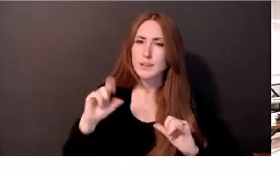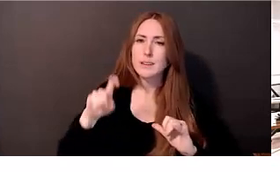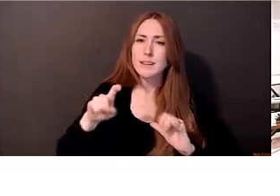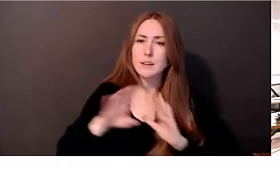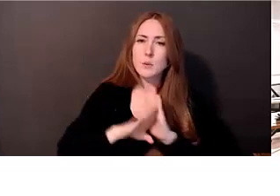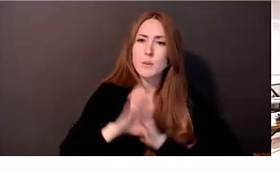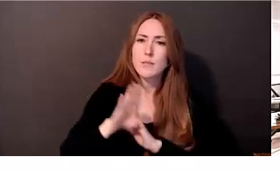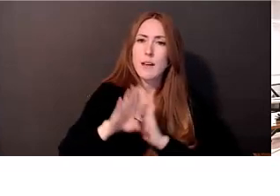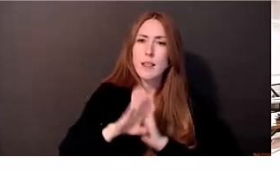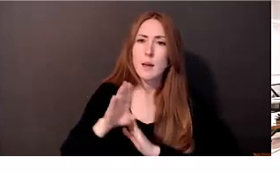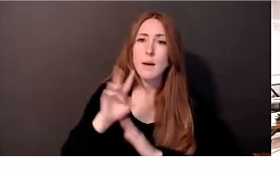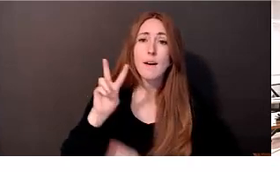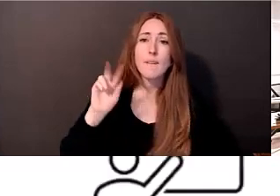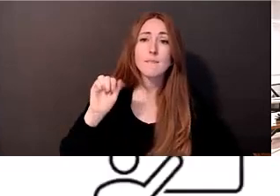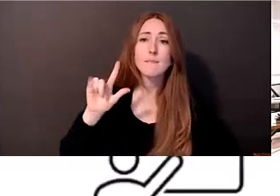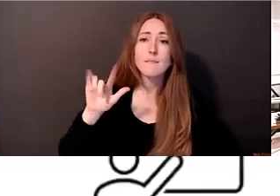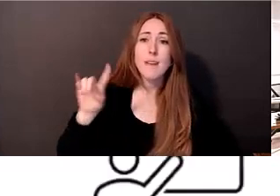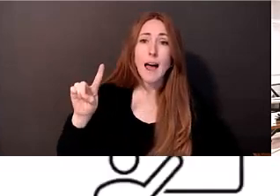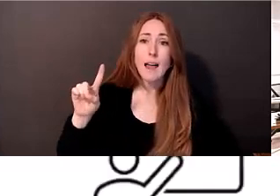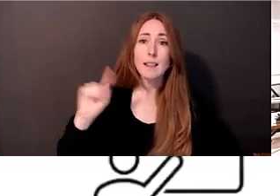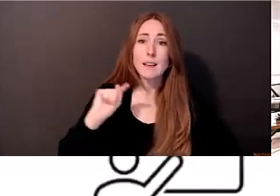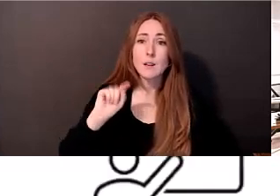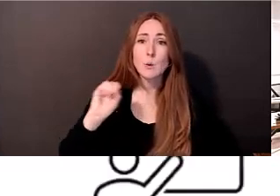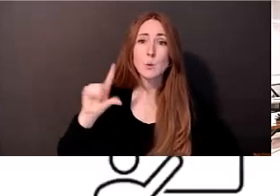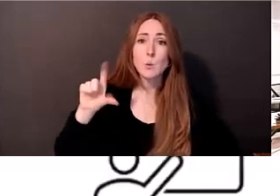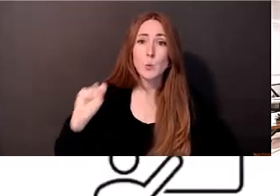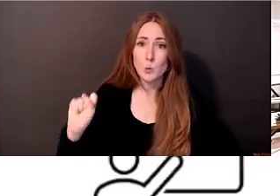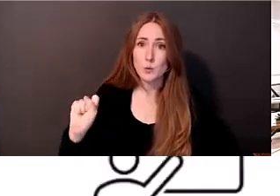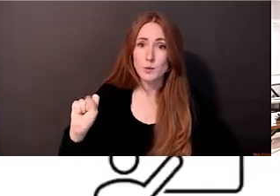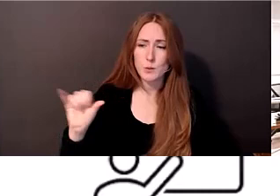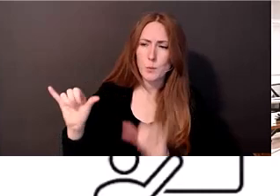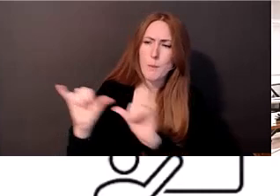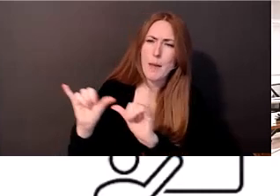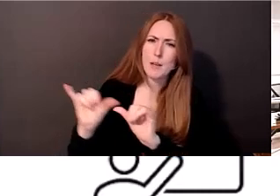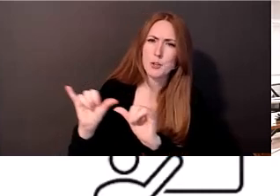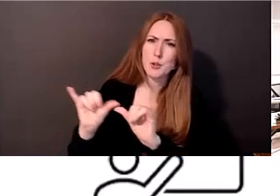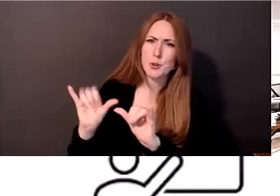can measure the knowledge broker attributes or competencies.